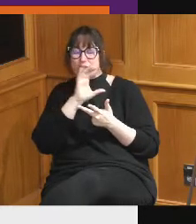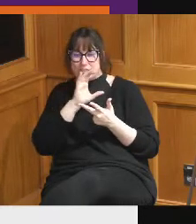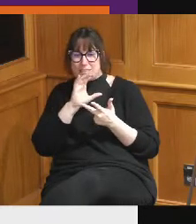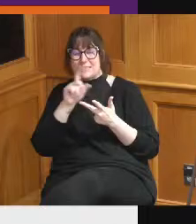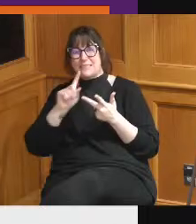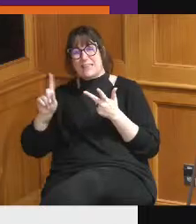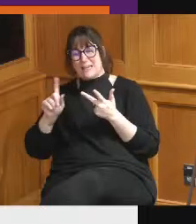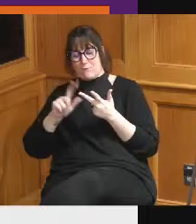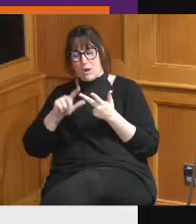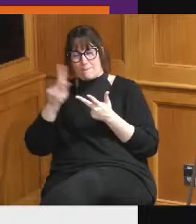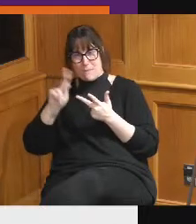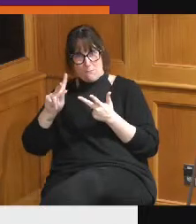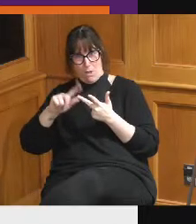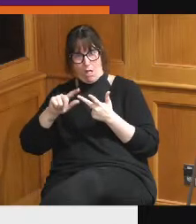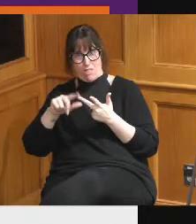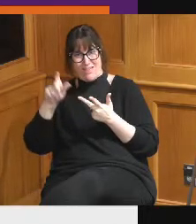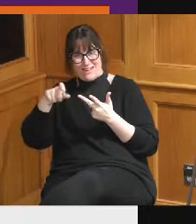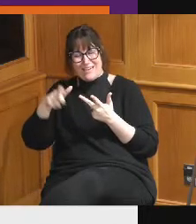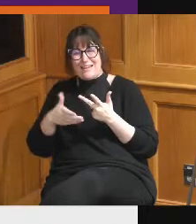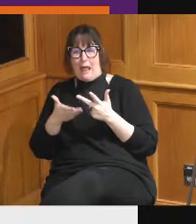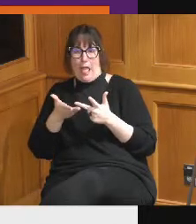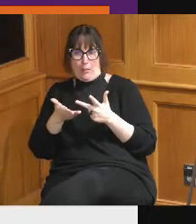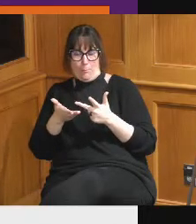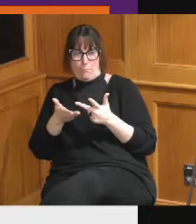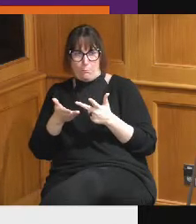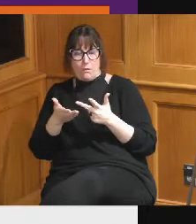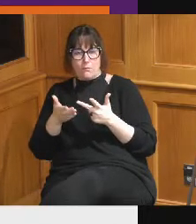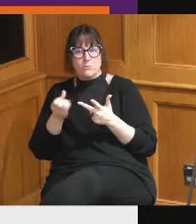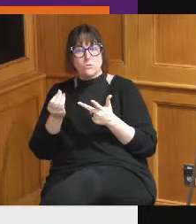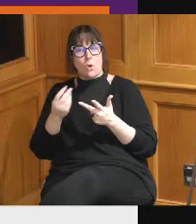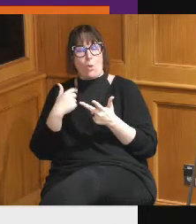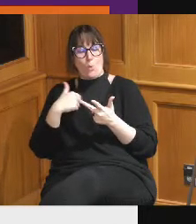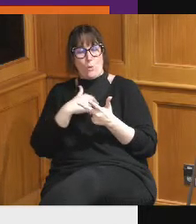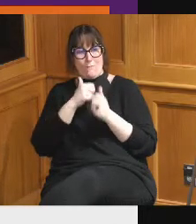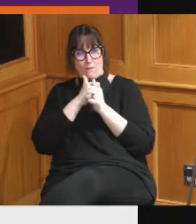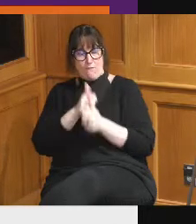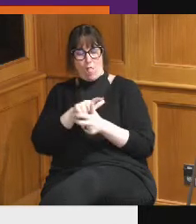sort of the guidance that we've been following to gen go execute against over these two years with